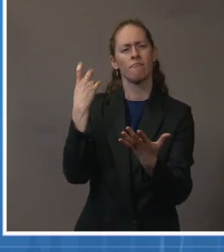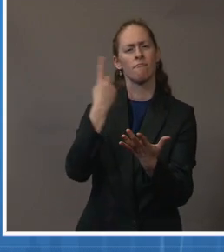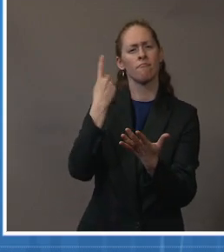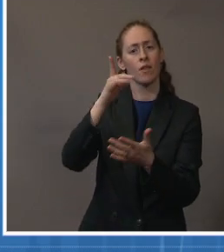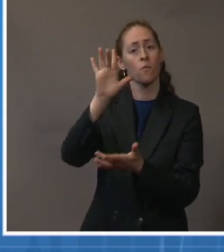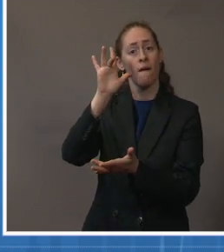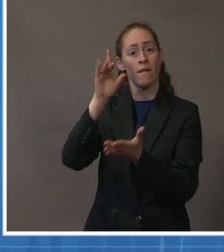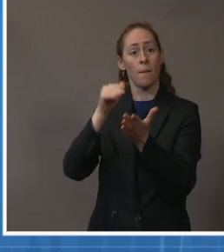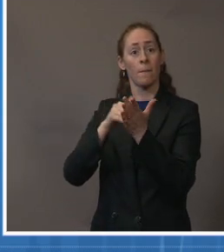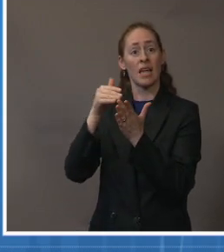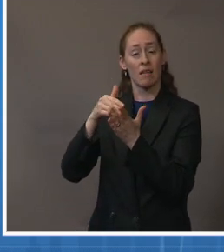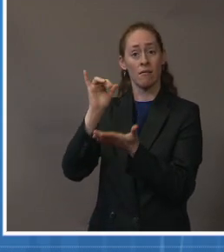Mr. Zients: Over to Jake.